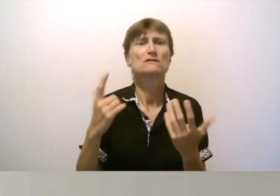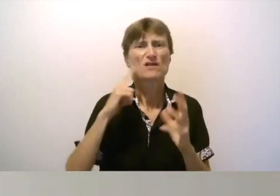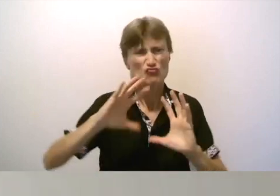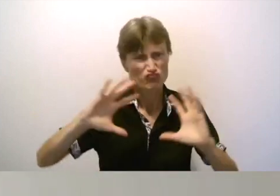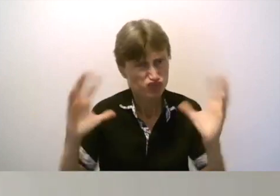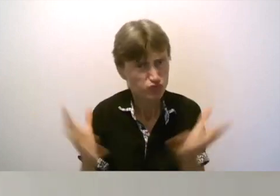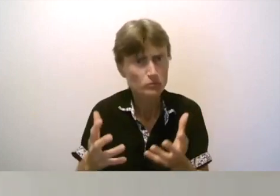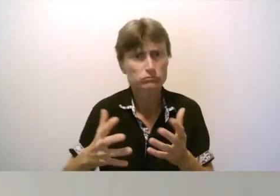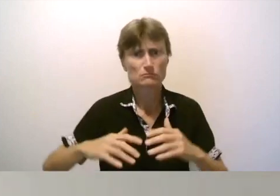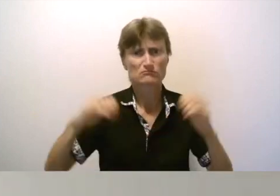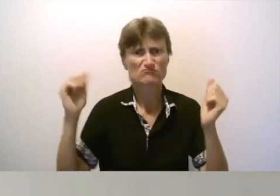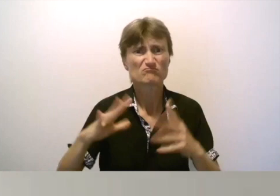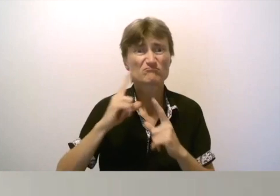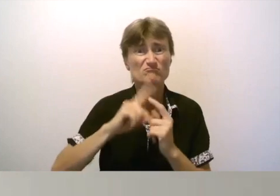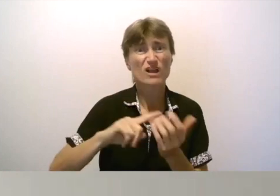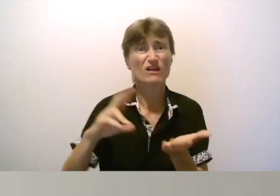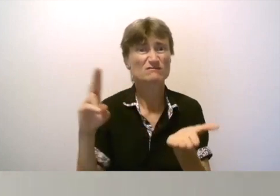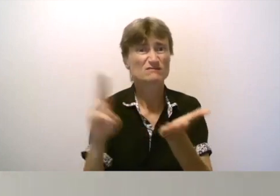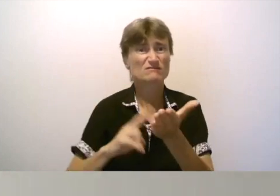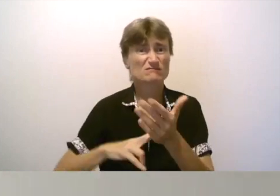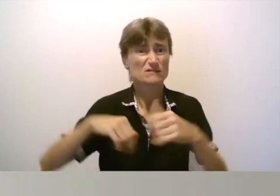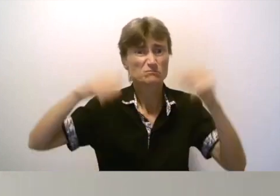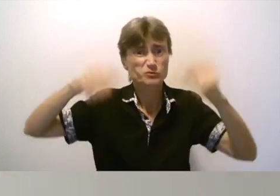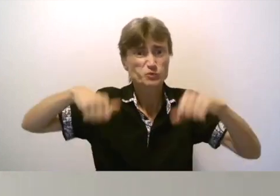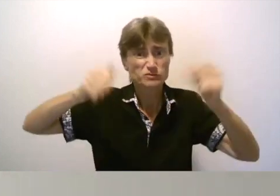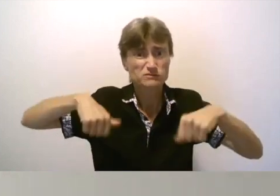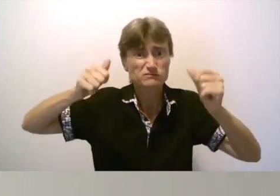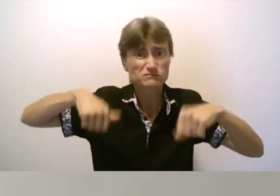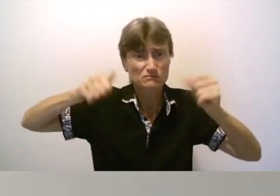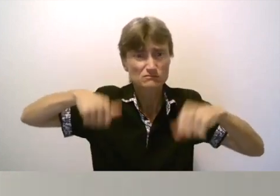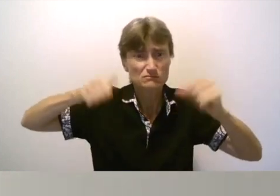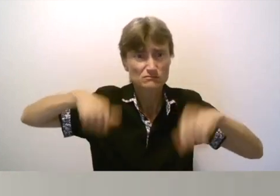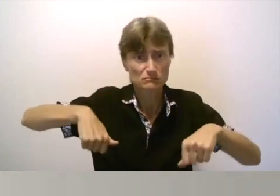designing posters for uh basic income